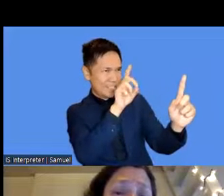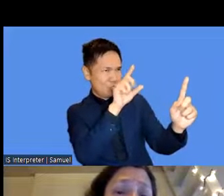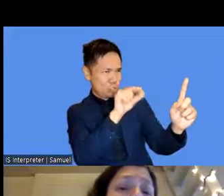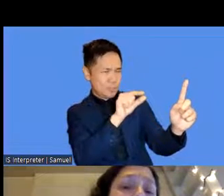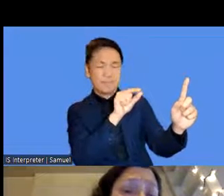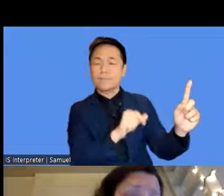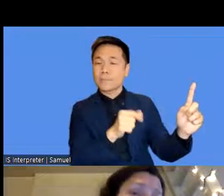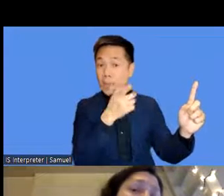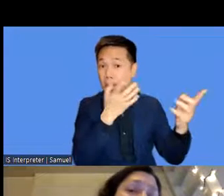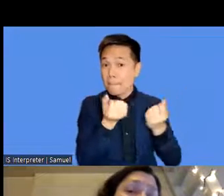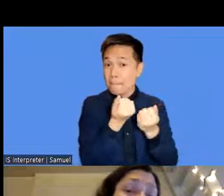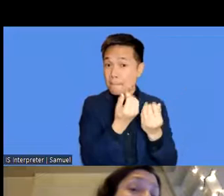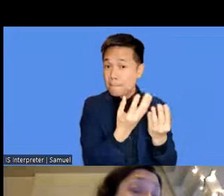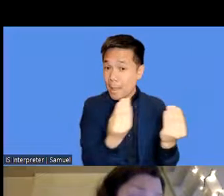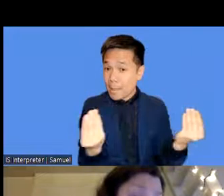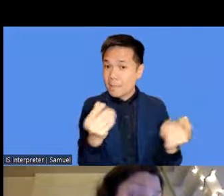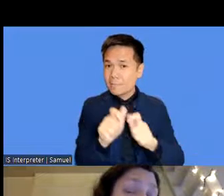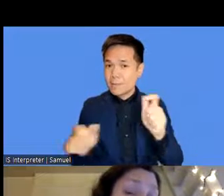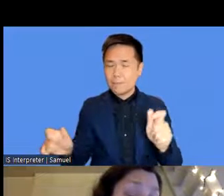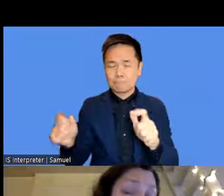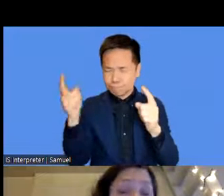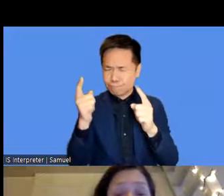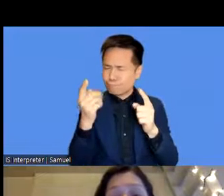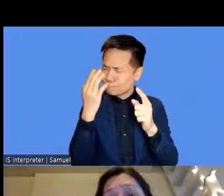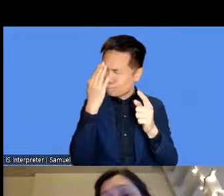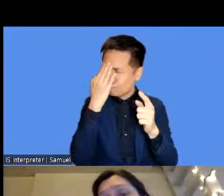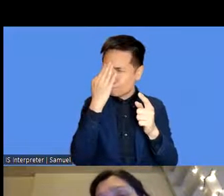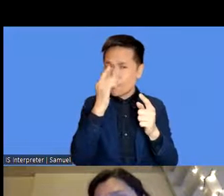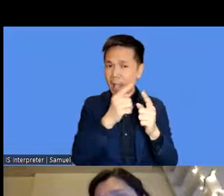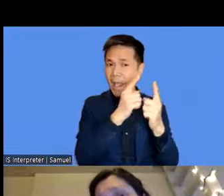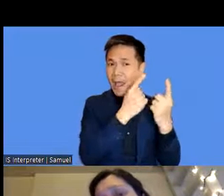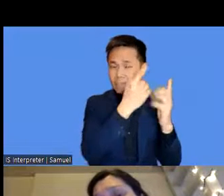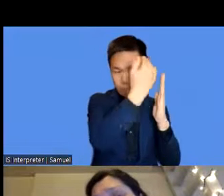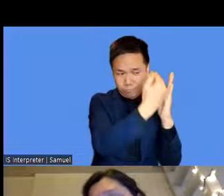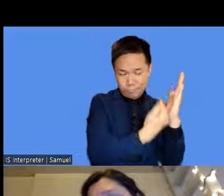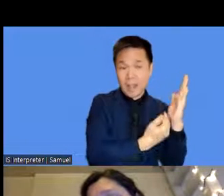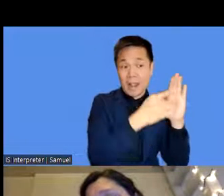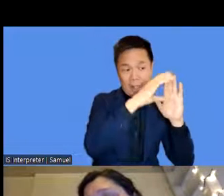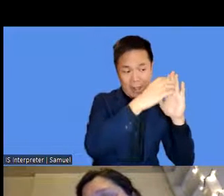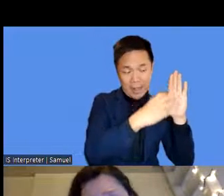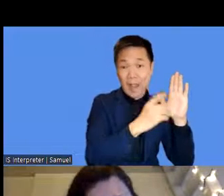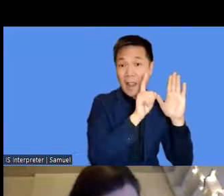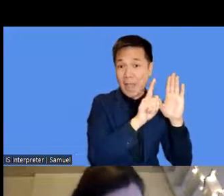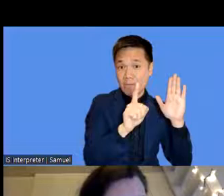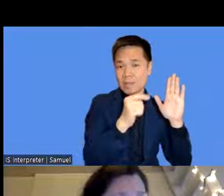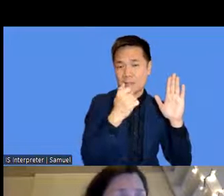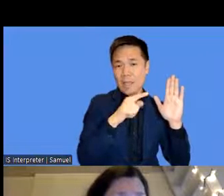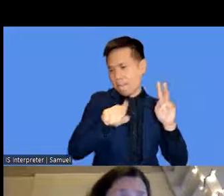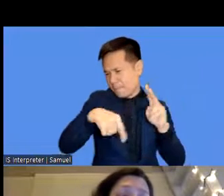that are disability inclusive, 11, and then many others can disaggregate by disability status.